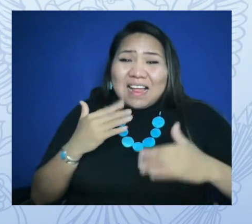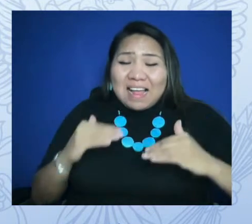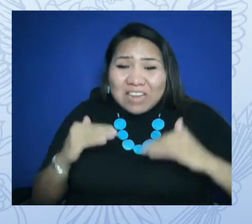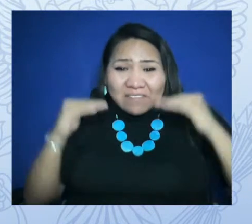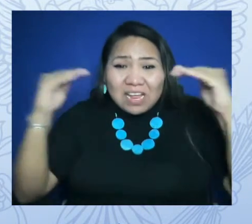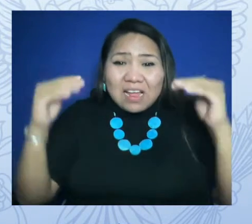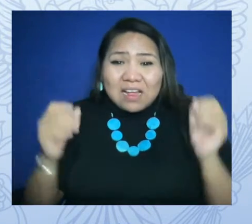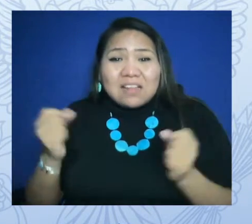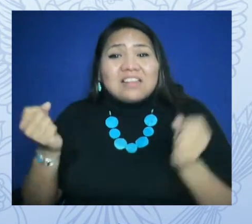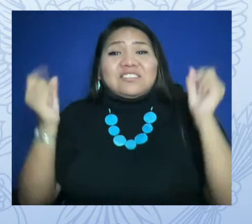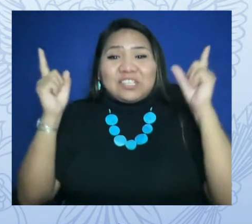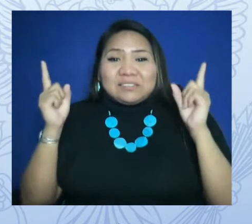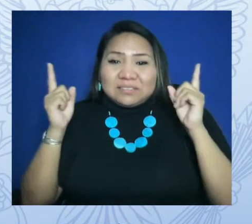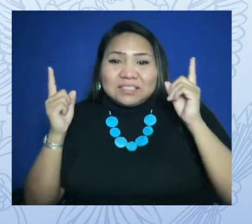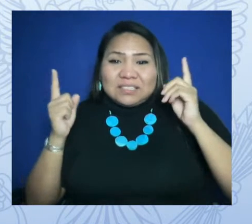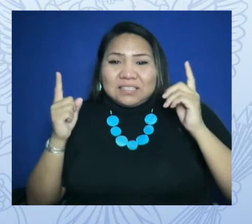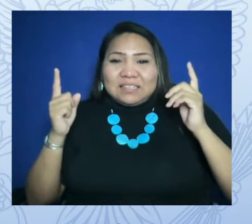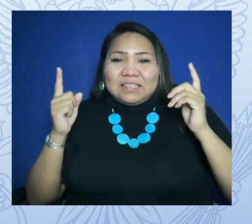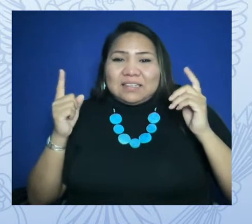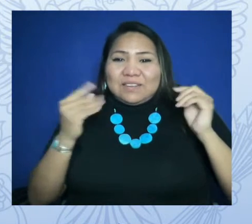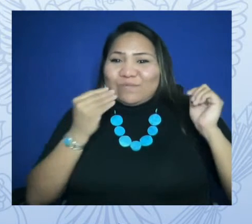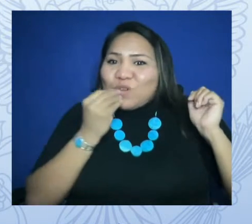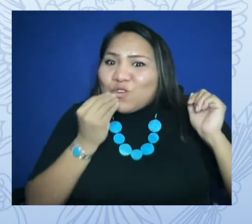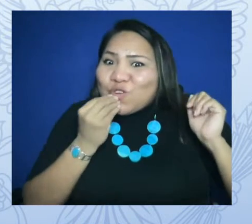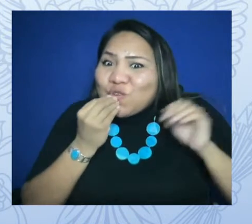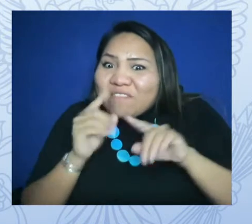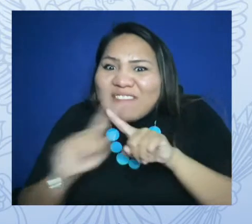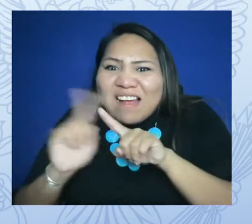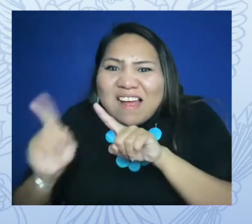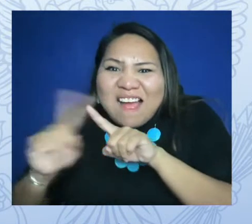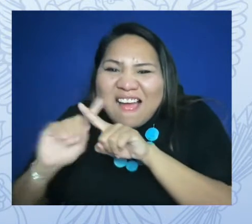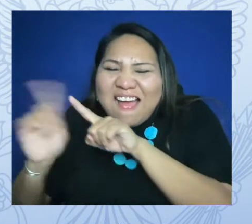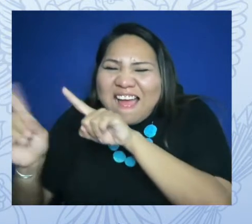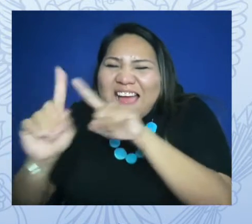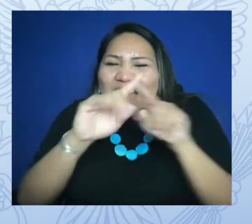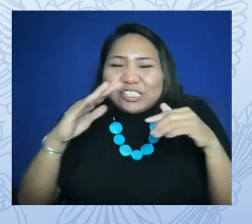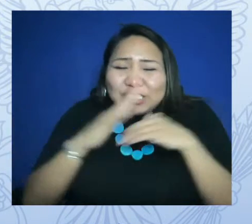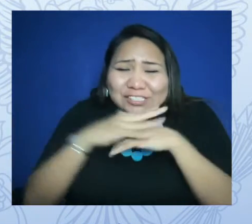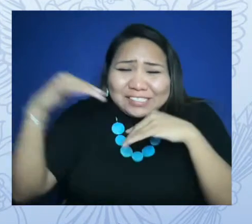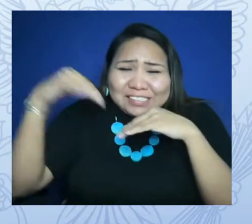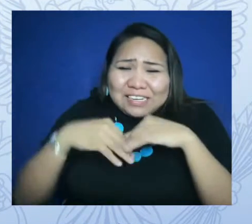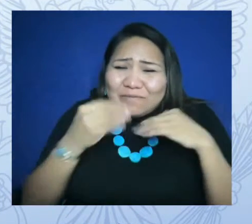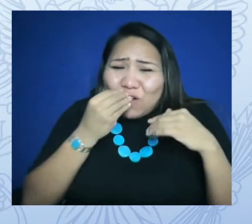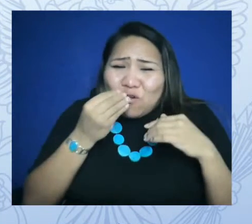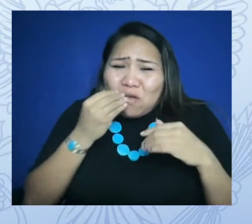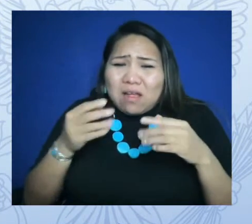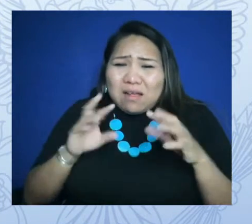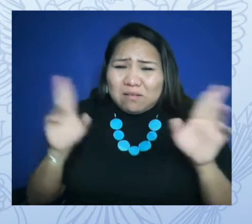like chef Loren Barker, who teaches at the Southwestern Indian Polytechnic Institute in New Mexico